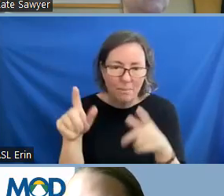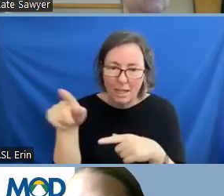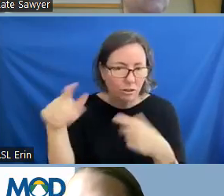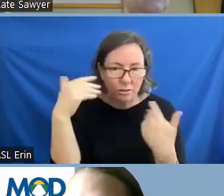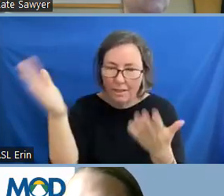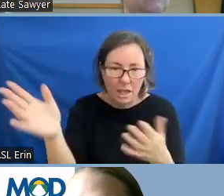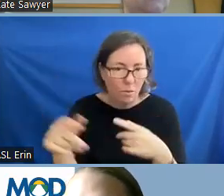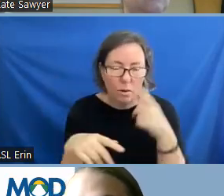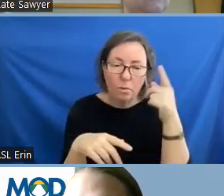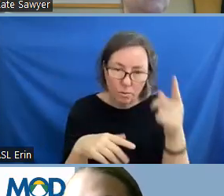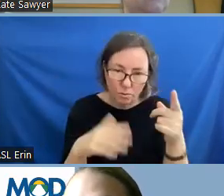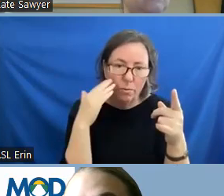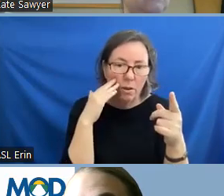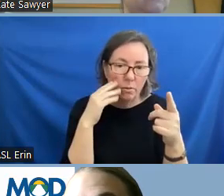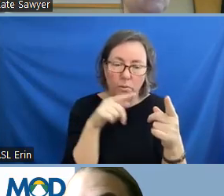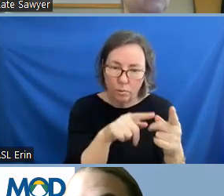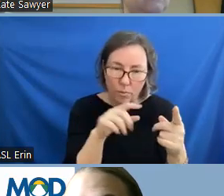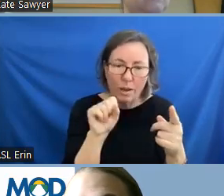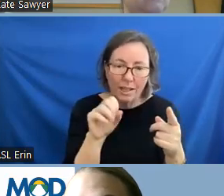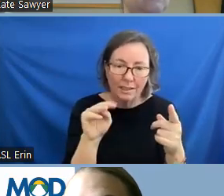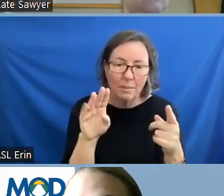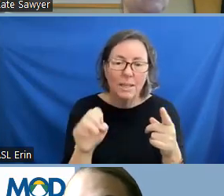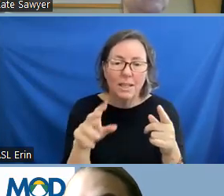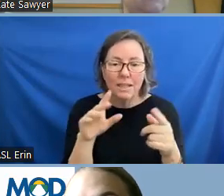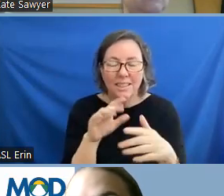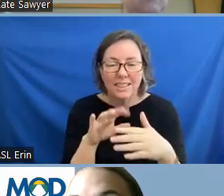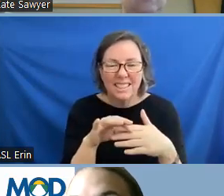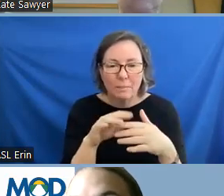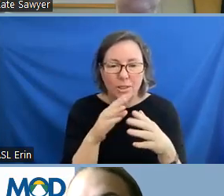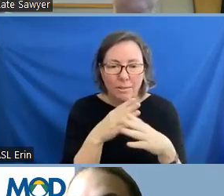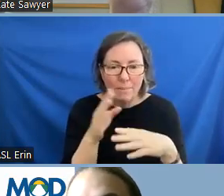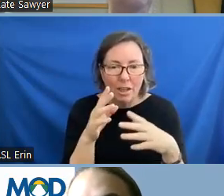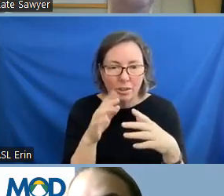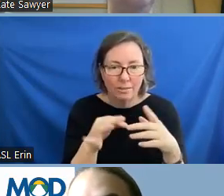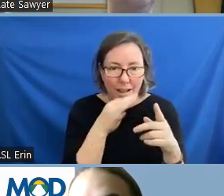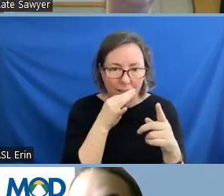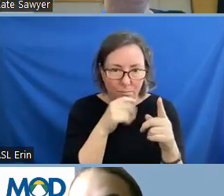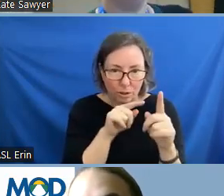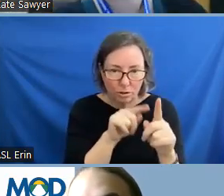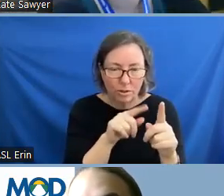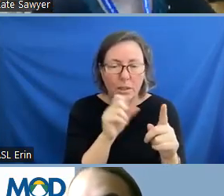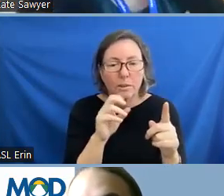Right. JULIA O'LEARY: And you know, if there is you know,